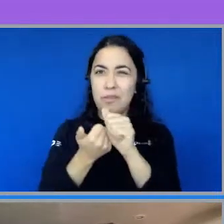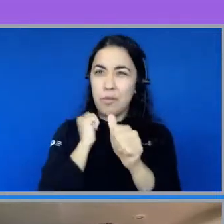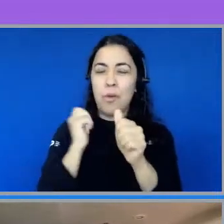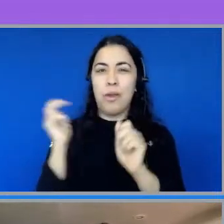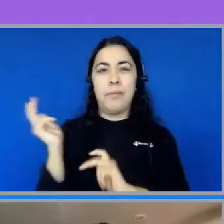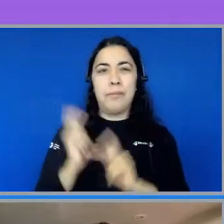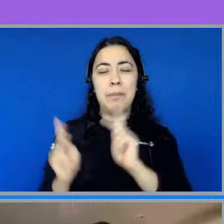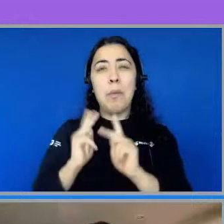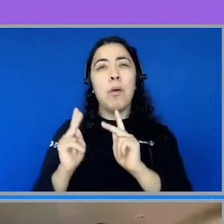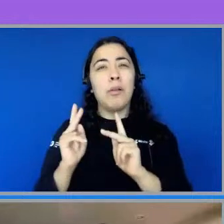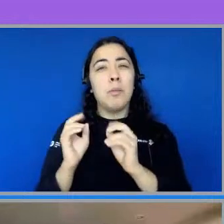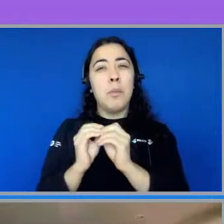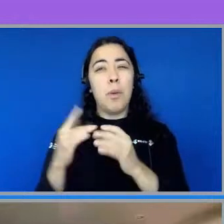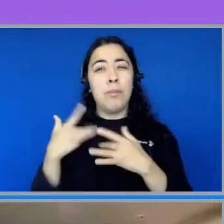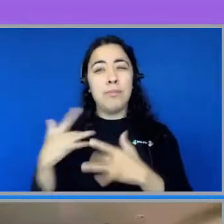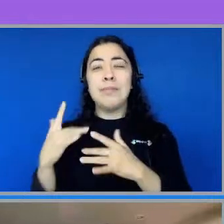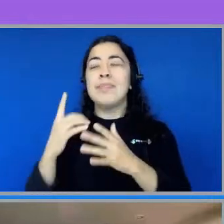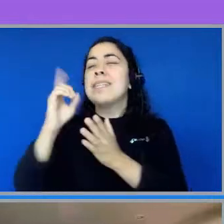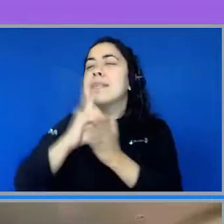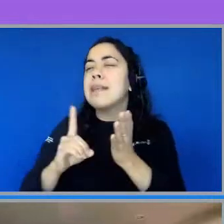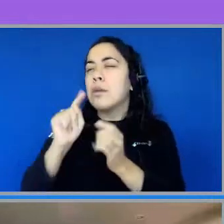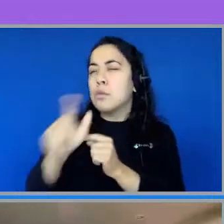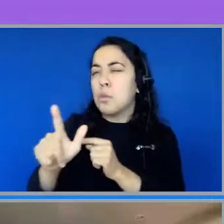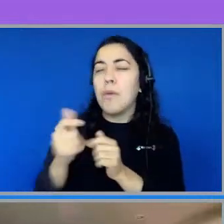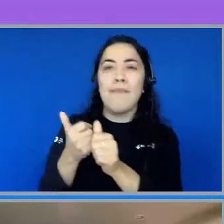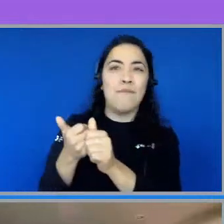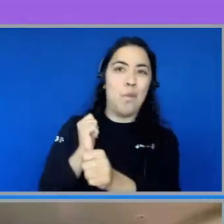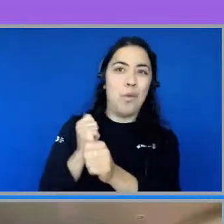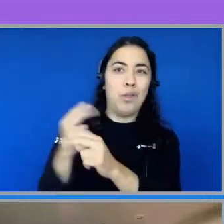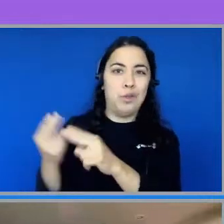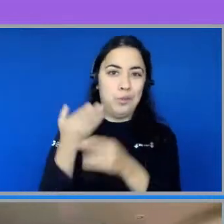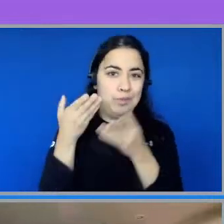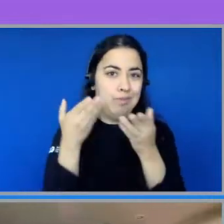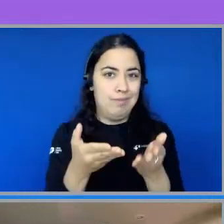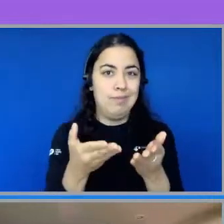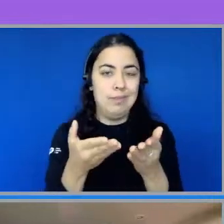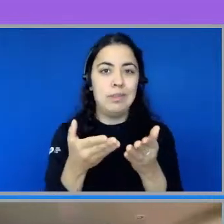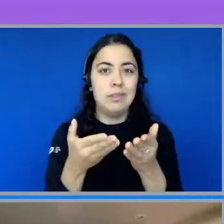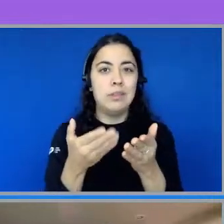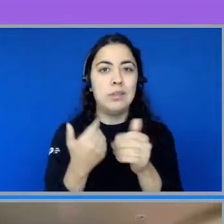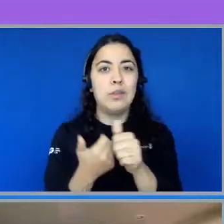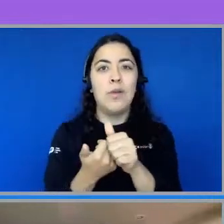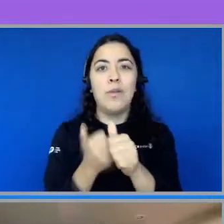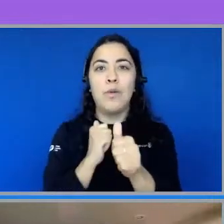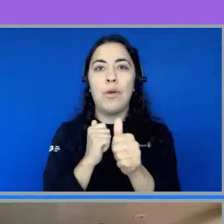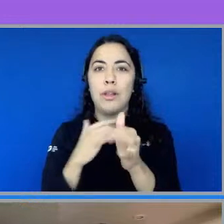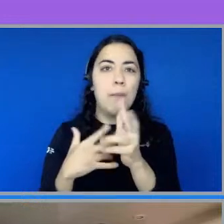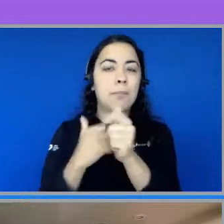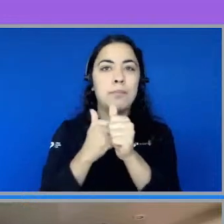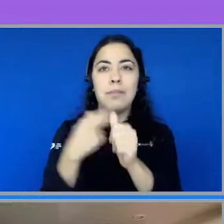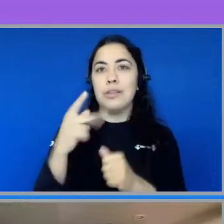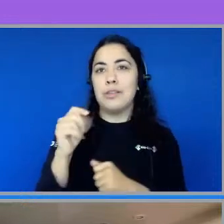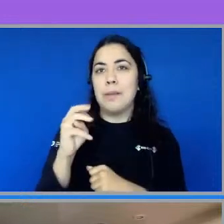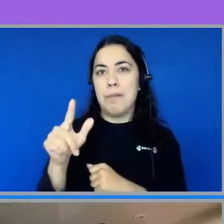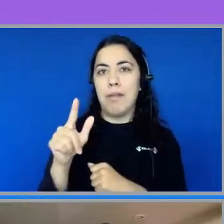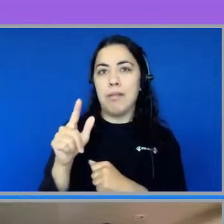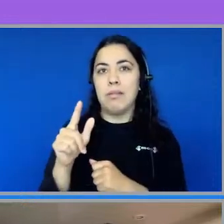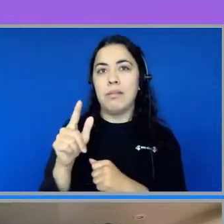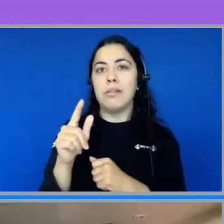avoid people, or probably more likely design tools, using this